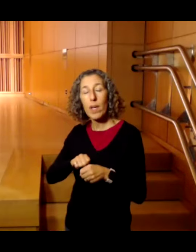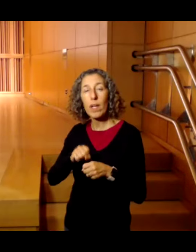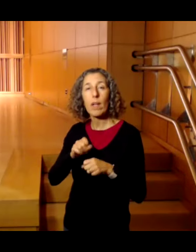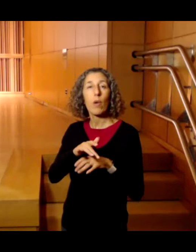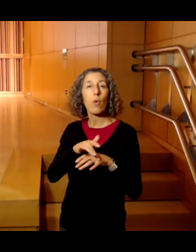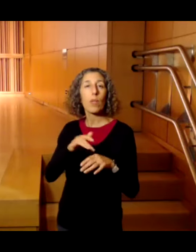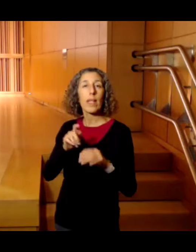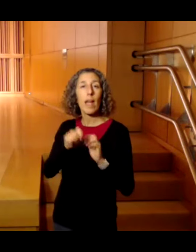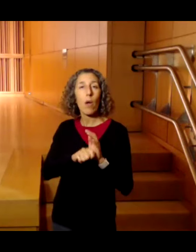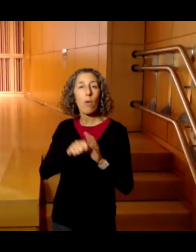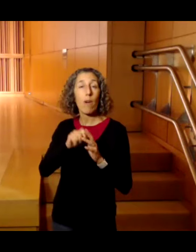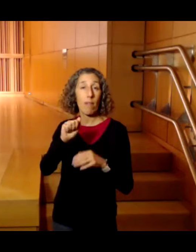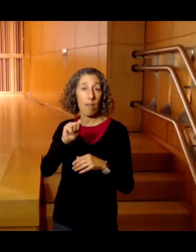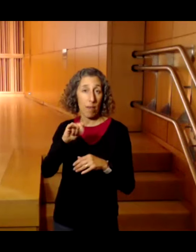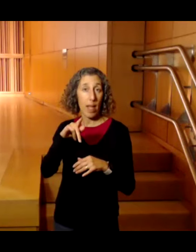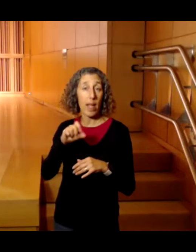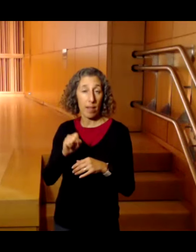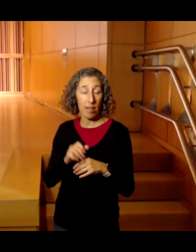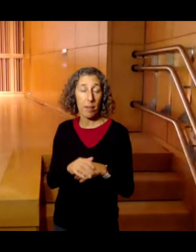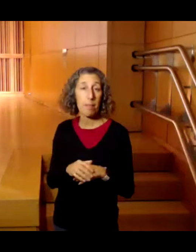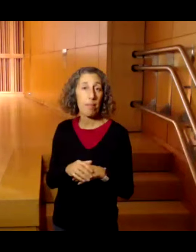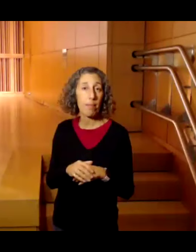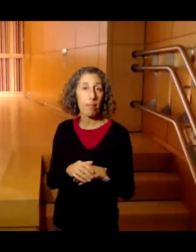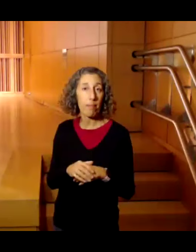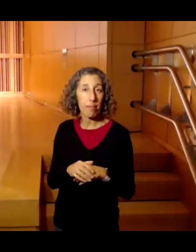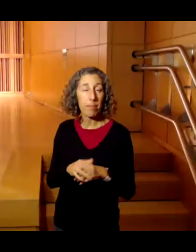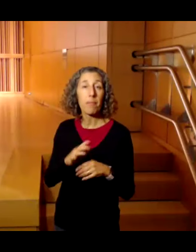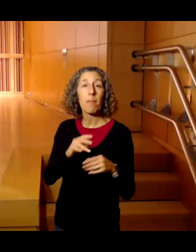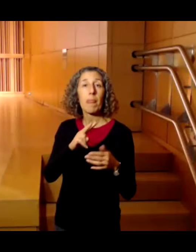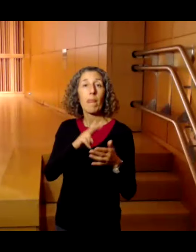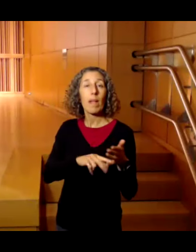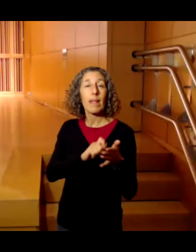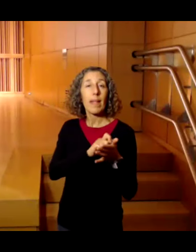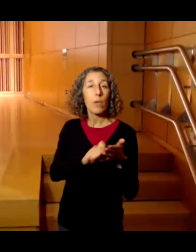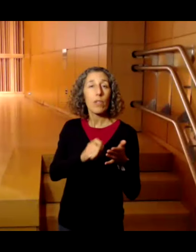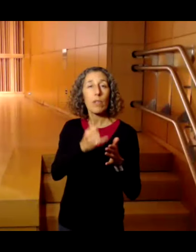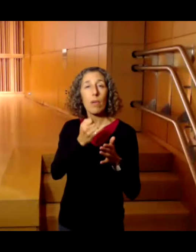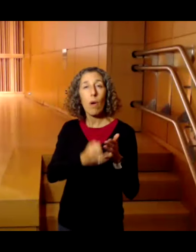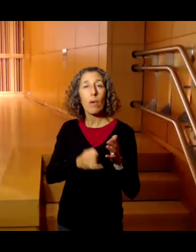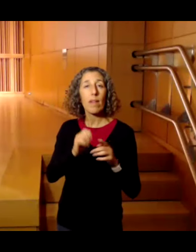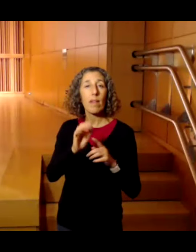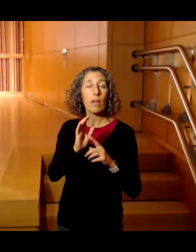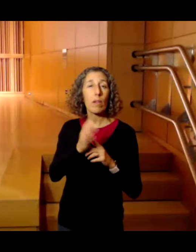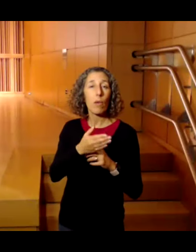And coited at a volume, Ethiopia, Literature, Art, and Culture as a special edition of Kalalu.